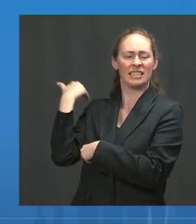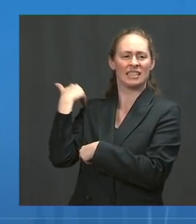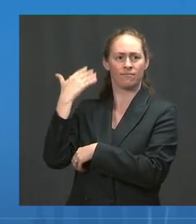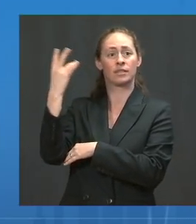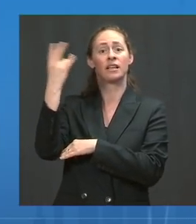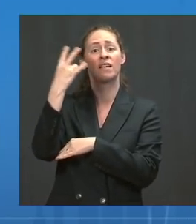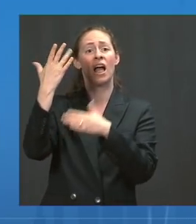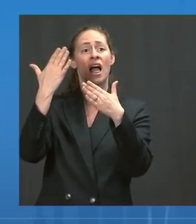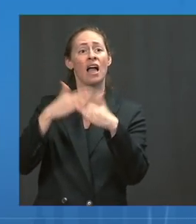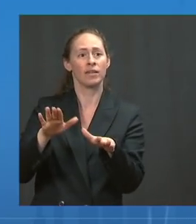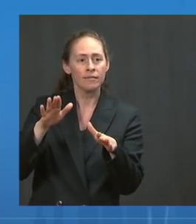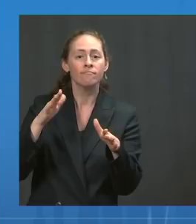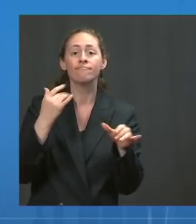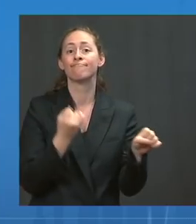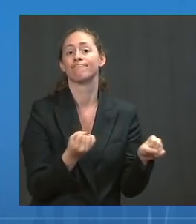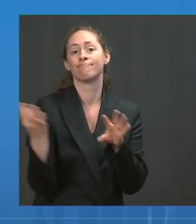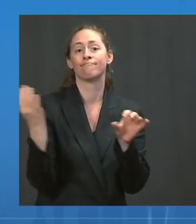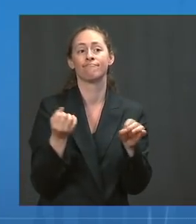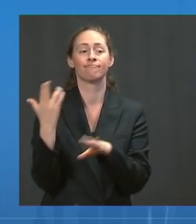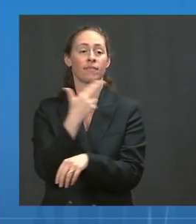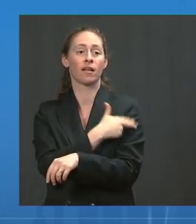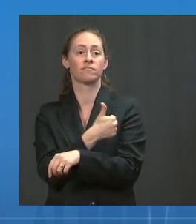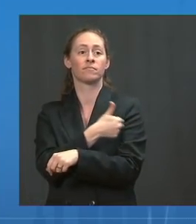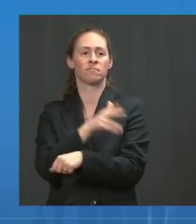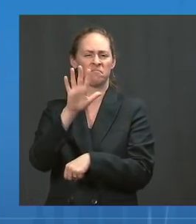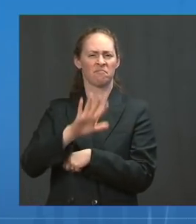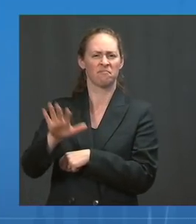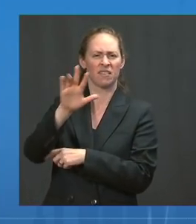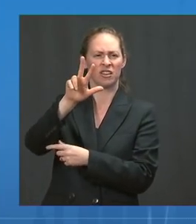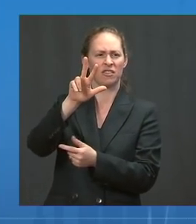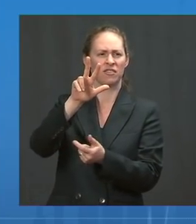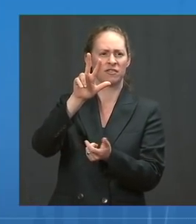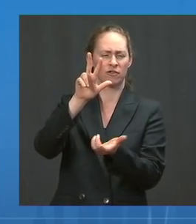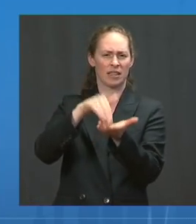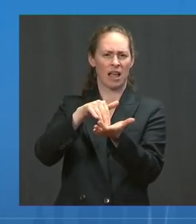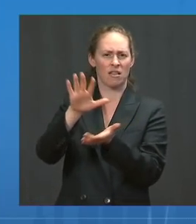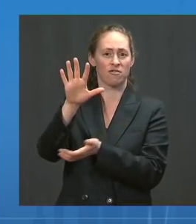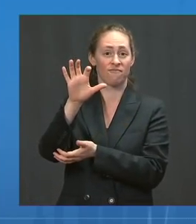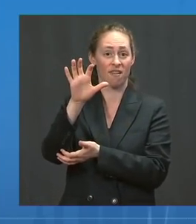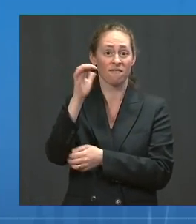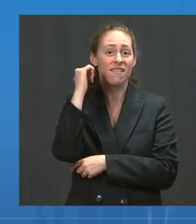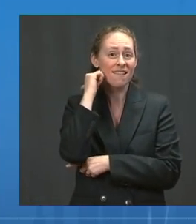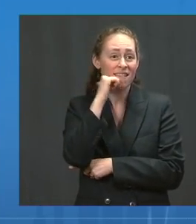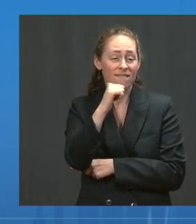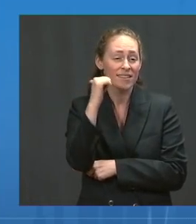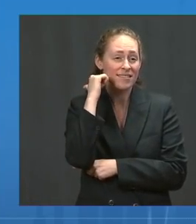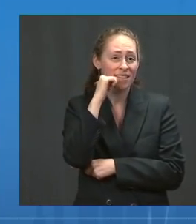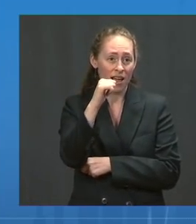is about 35,000 per day -- an increase of about 32 percent from the previous seven-day period.